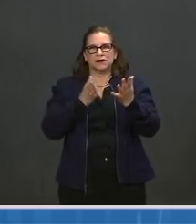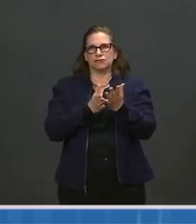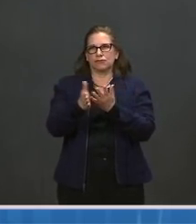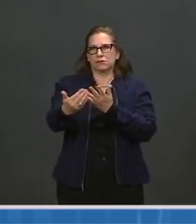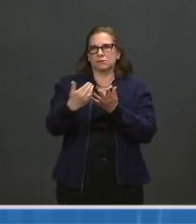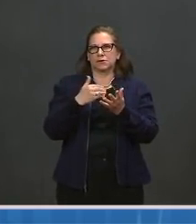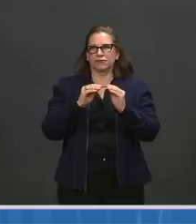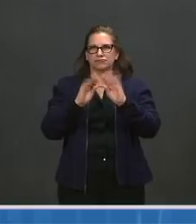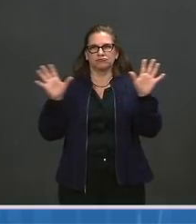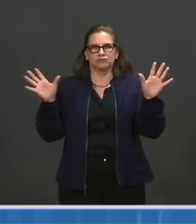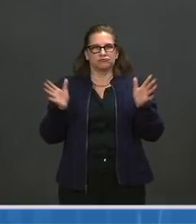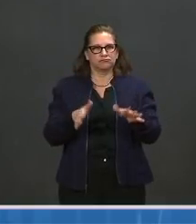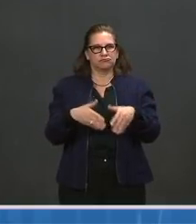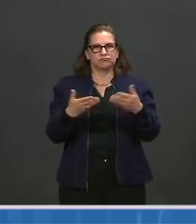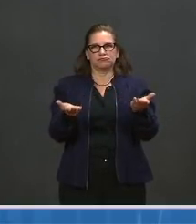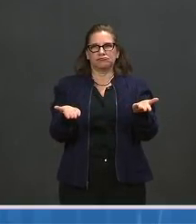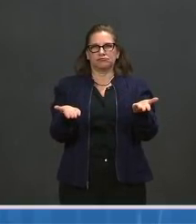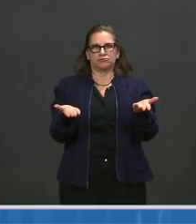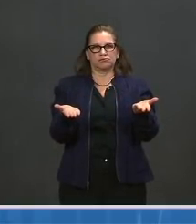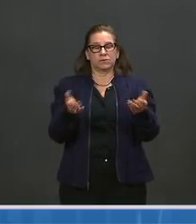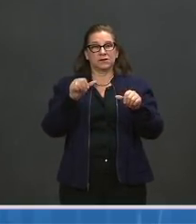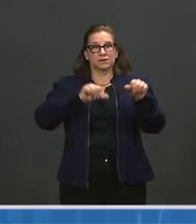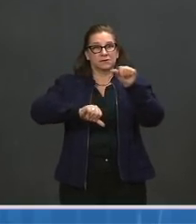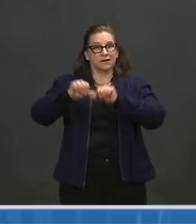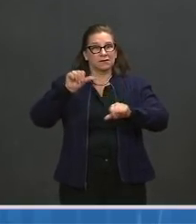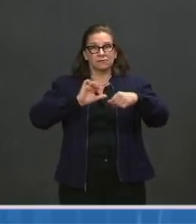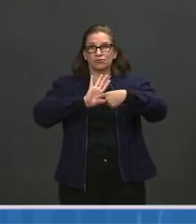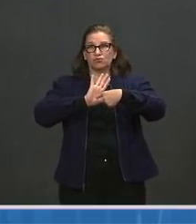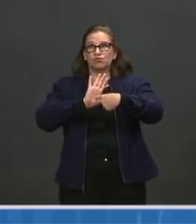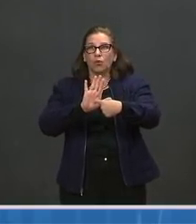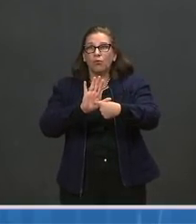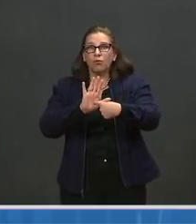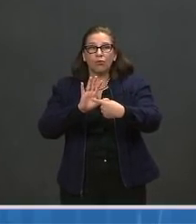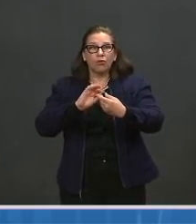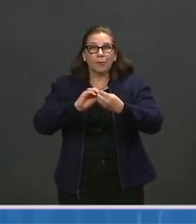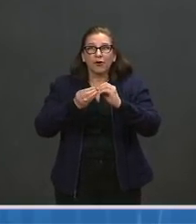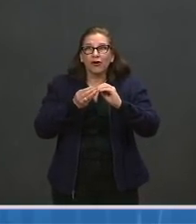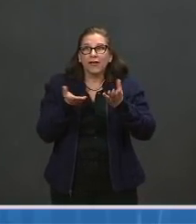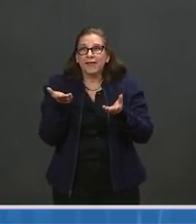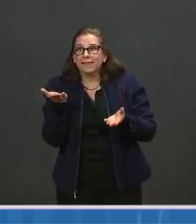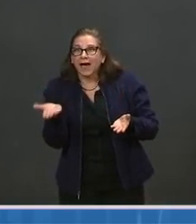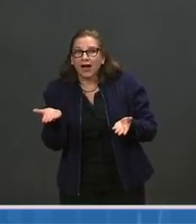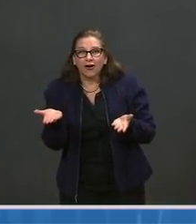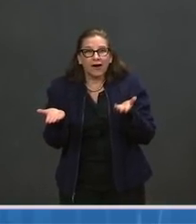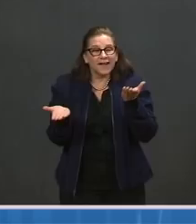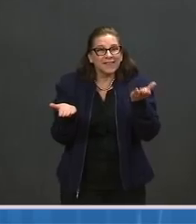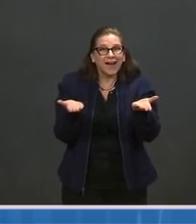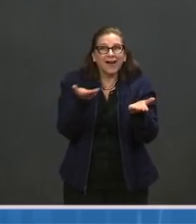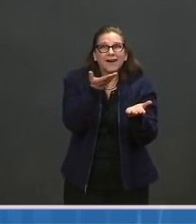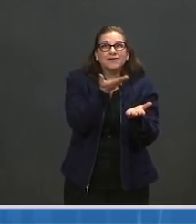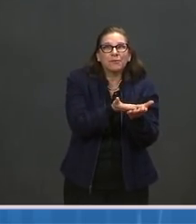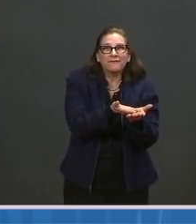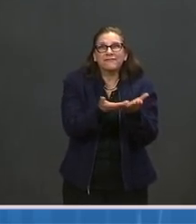The results are going to be what the results are going to be. And the American public will need to hear that directly, and it's important that they have great confidence